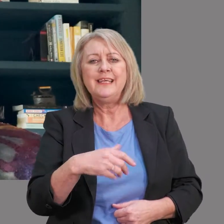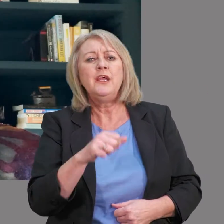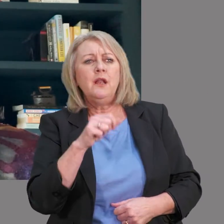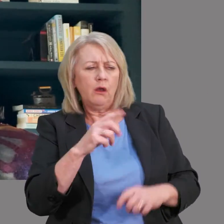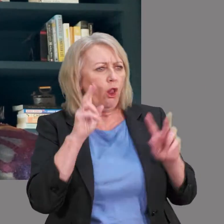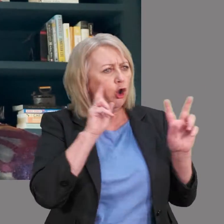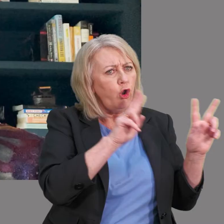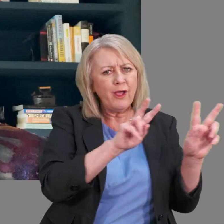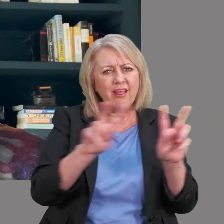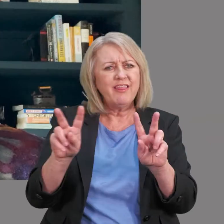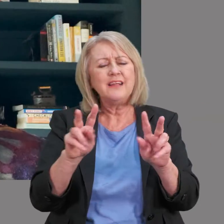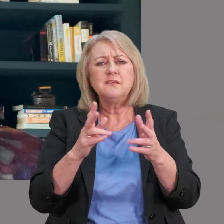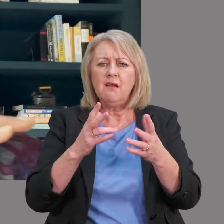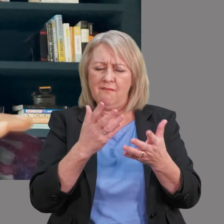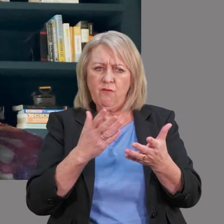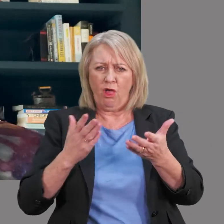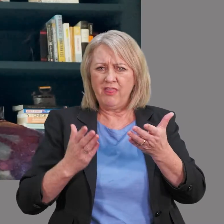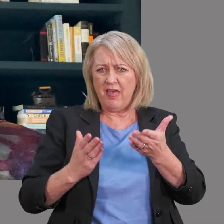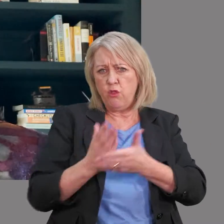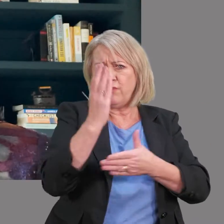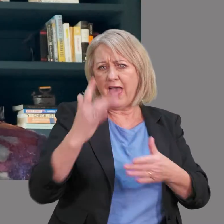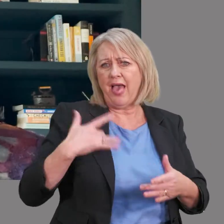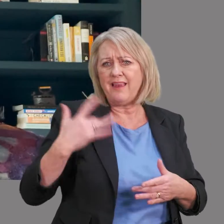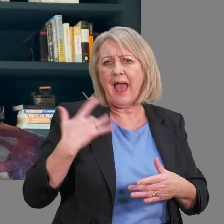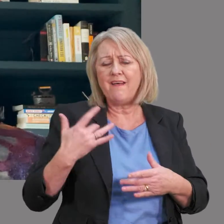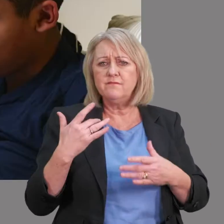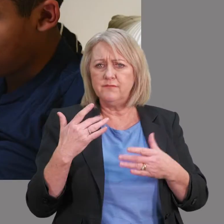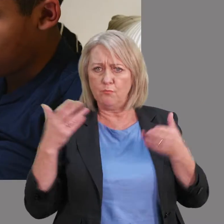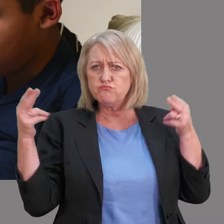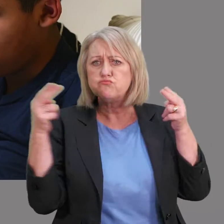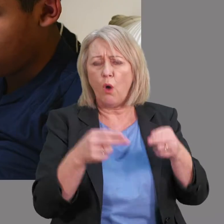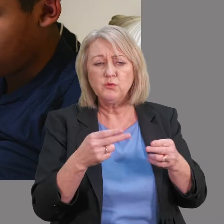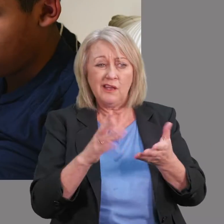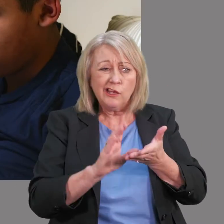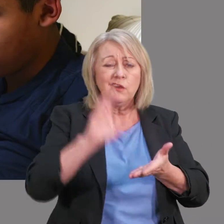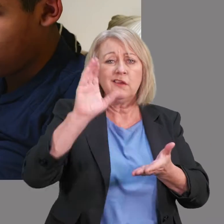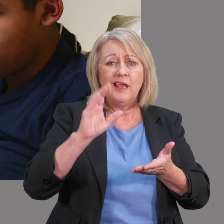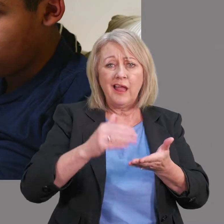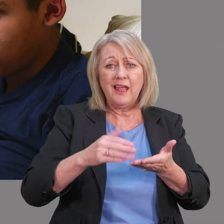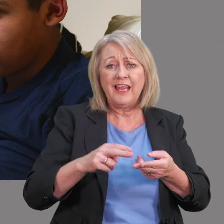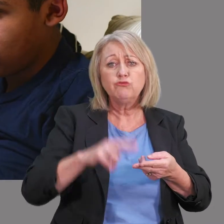using a preventative lens and a life-course approach to rationalise increased resources